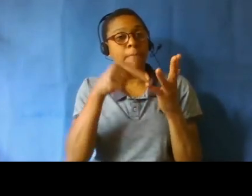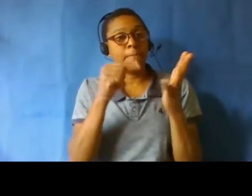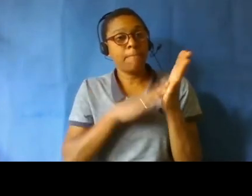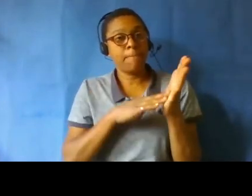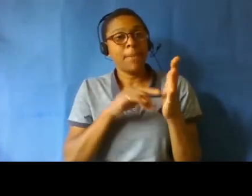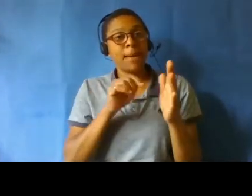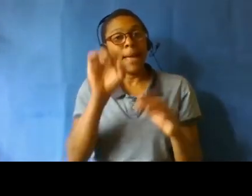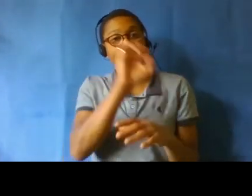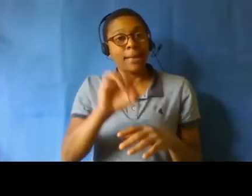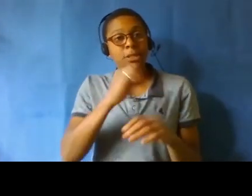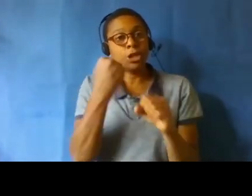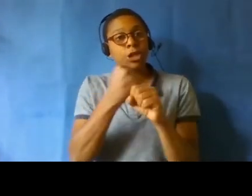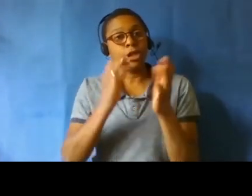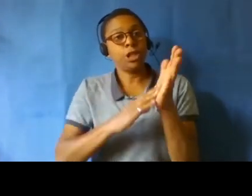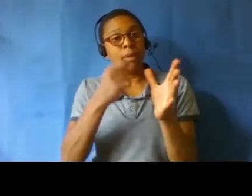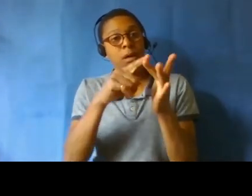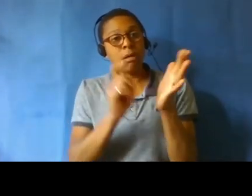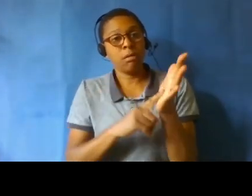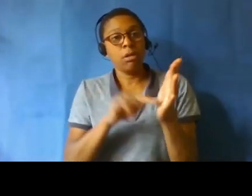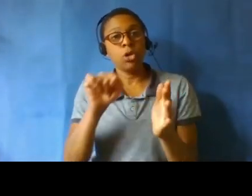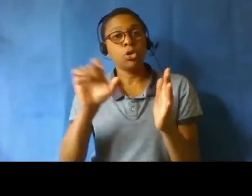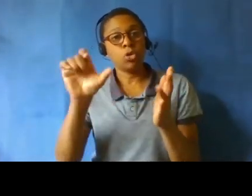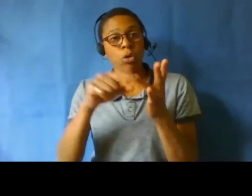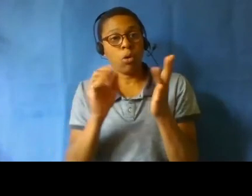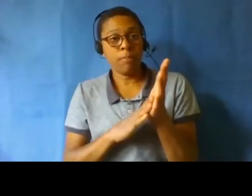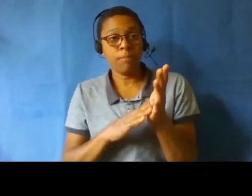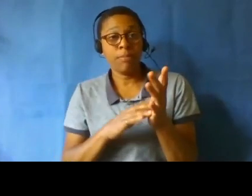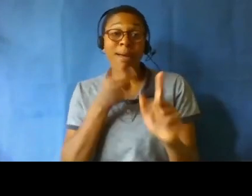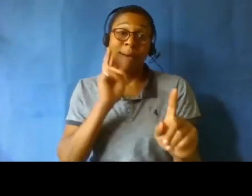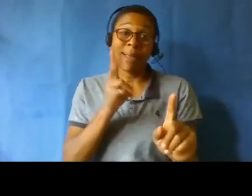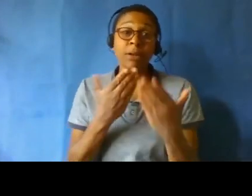much for attending we really hope you enjoyed it